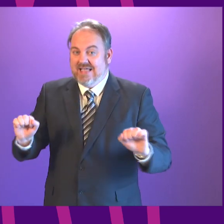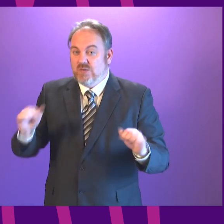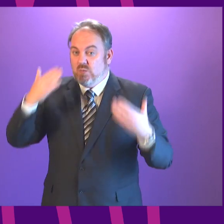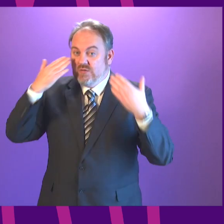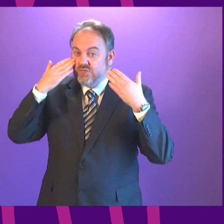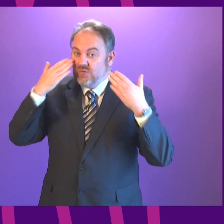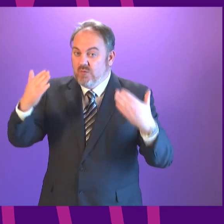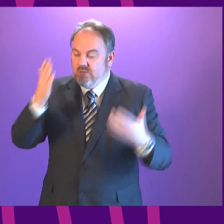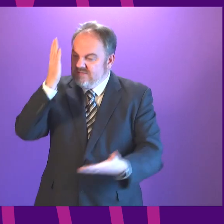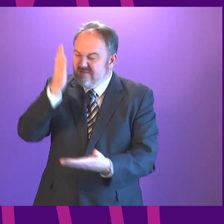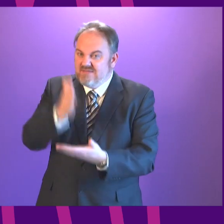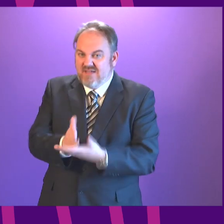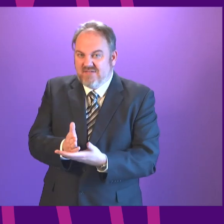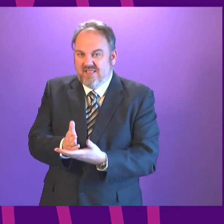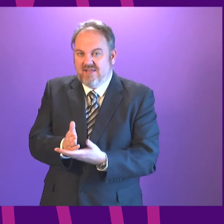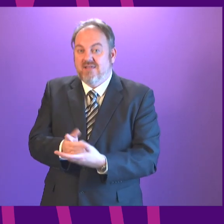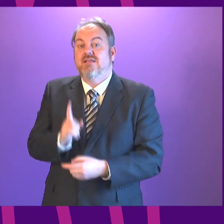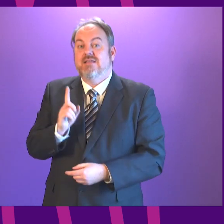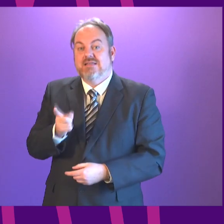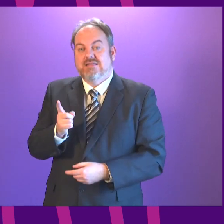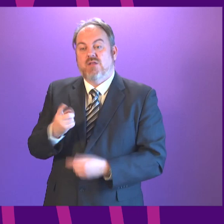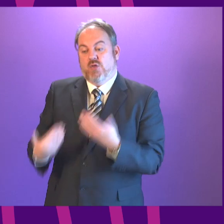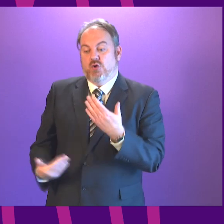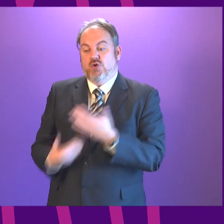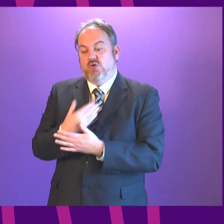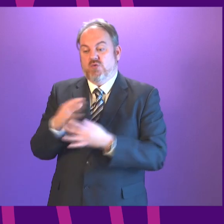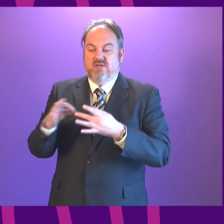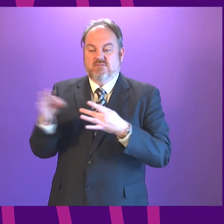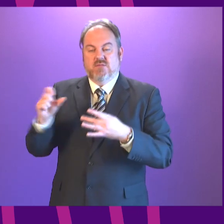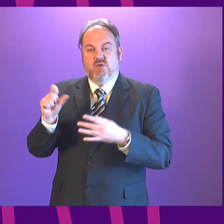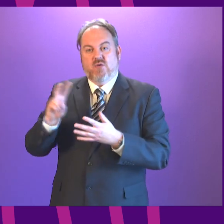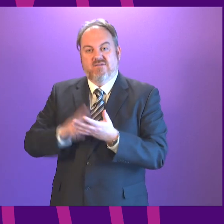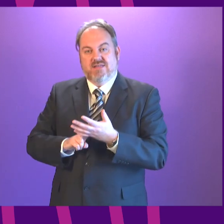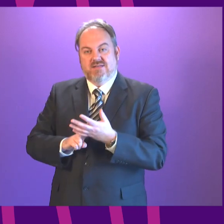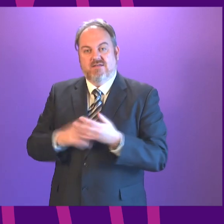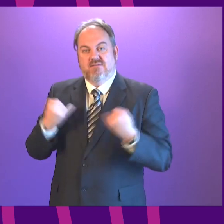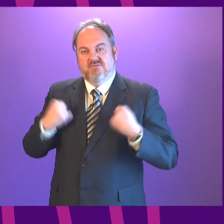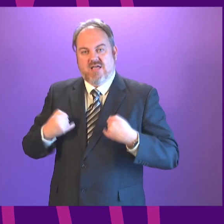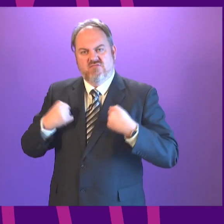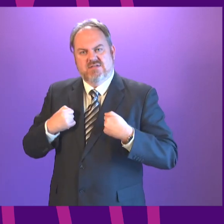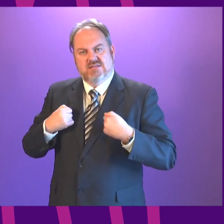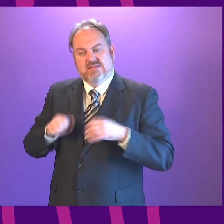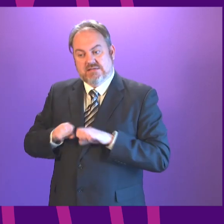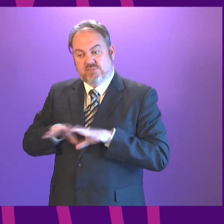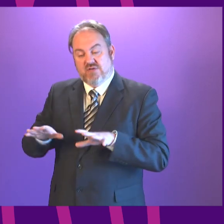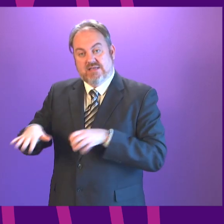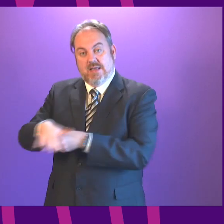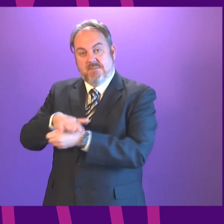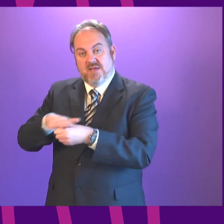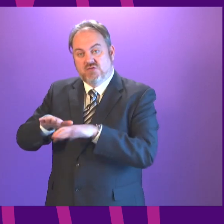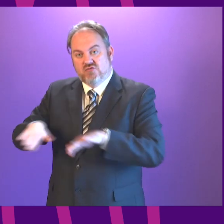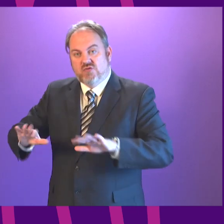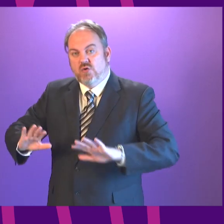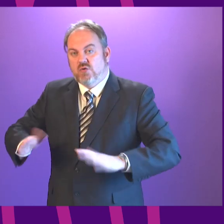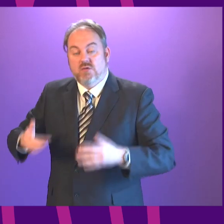consensus on whether the new strain of the virus is more likely to infect children, but